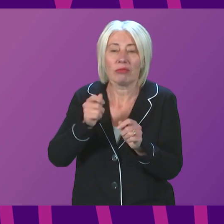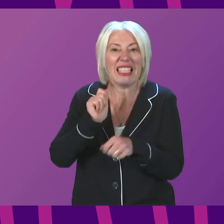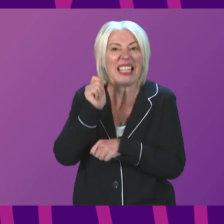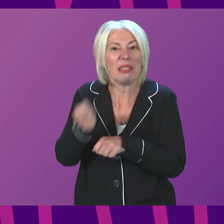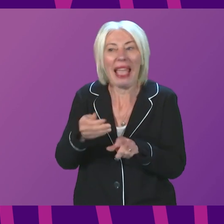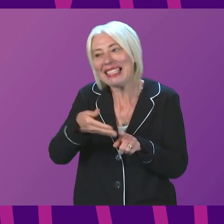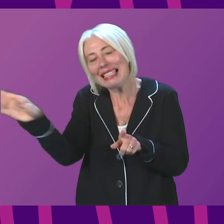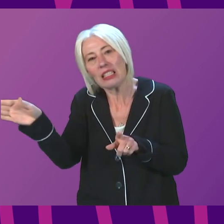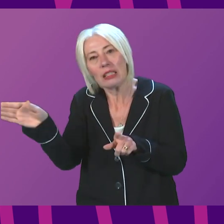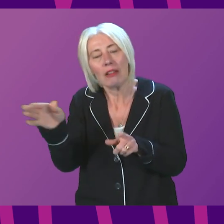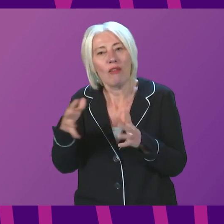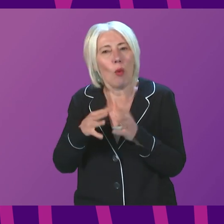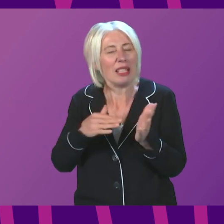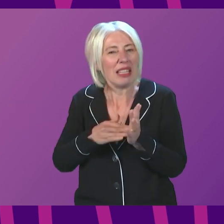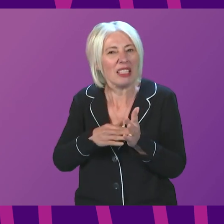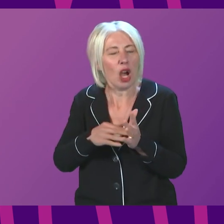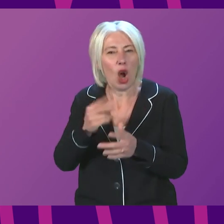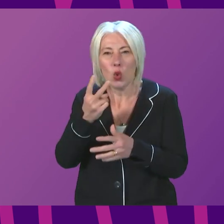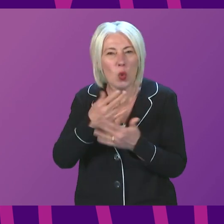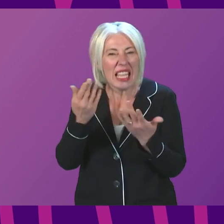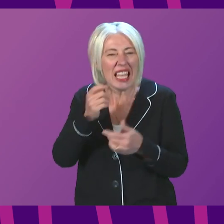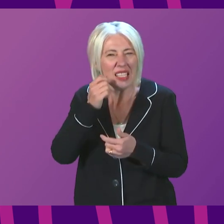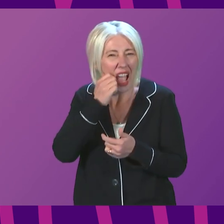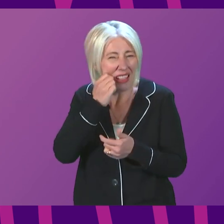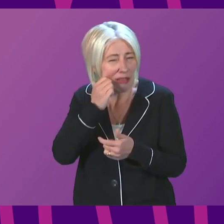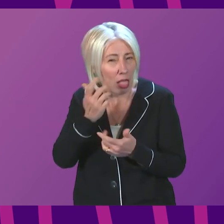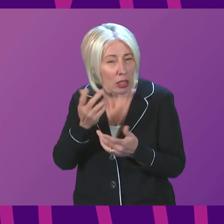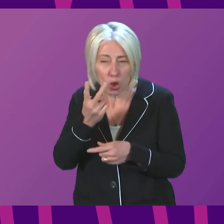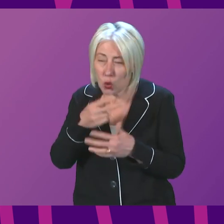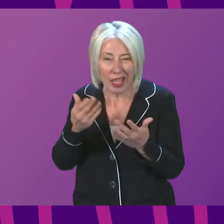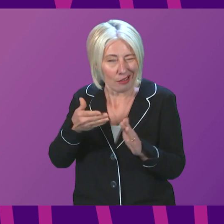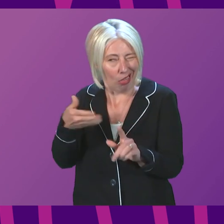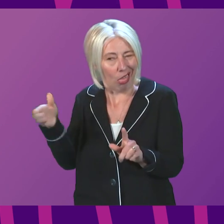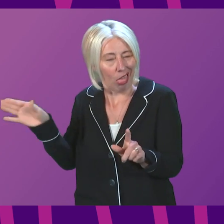Two days is an insult. Throughout the process, the victim has been disregarded.